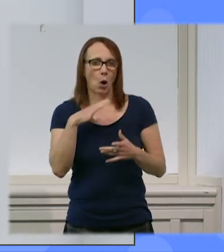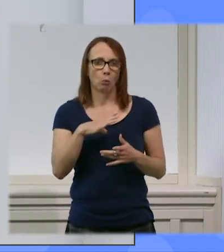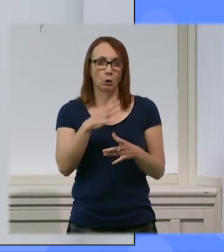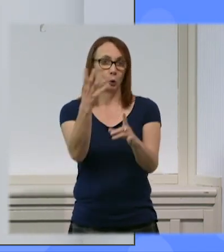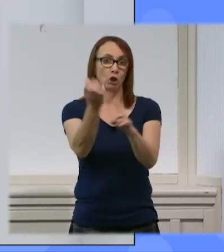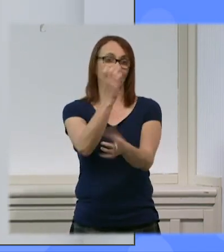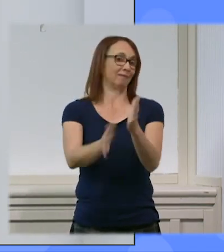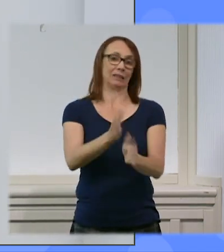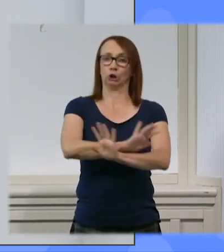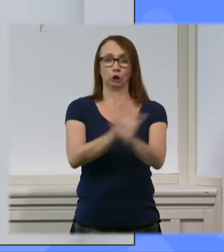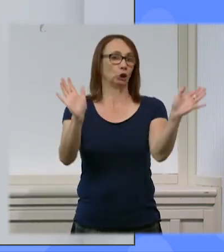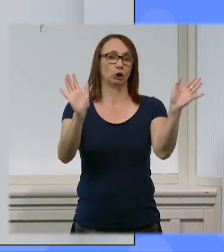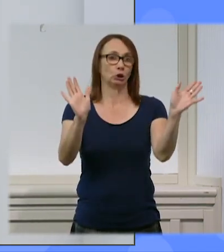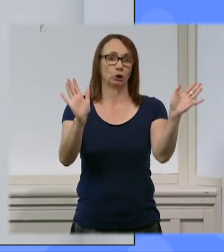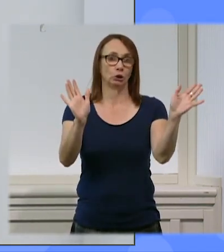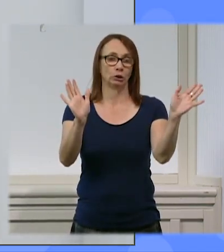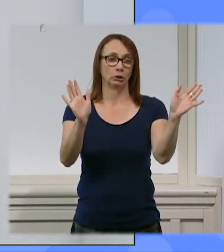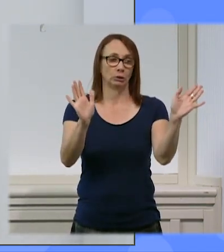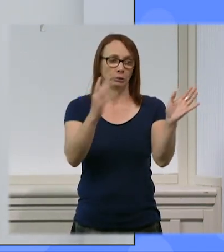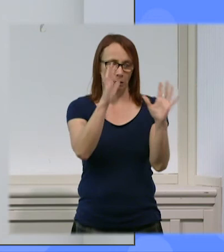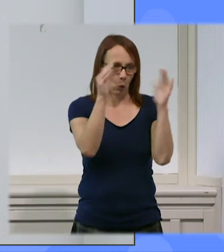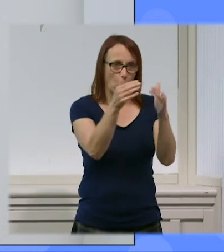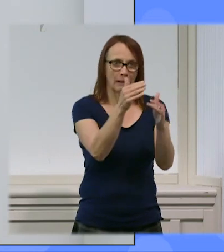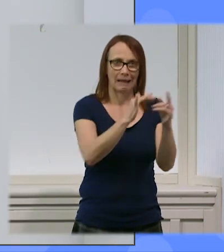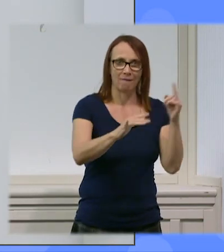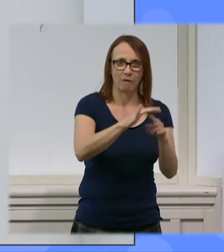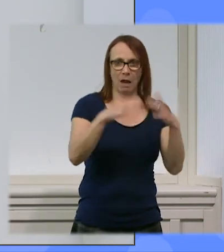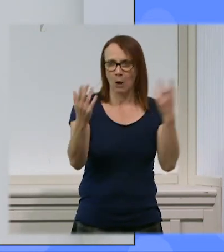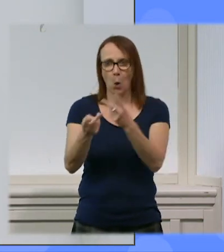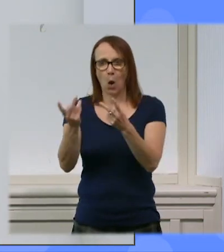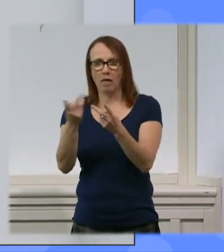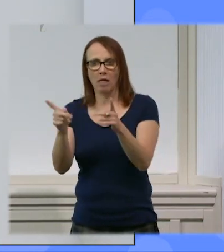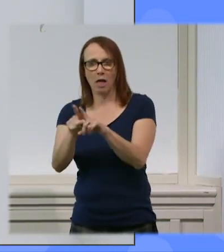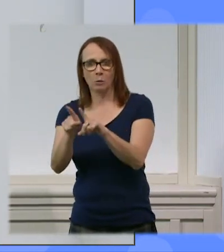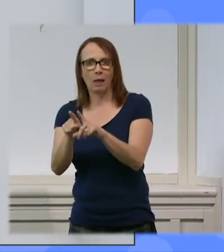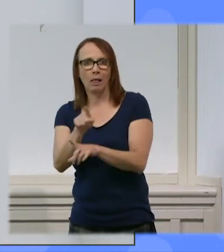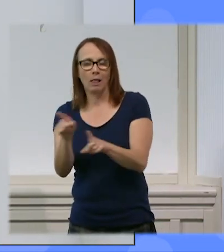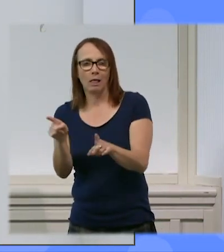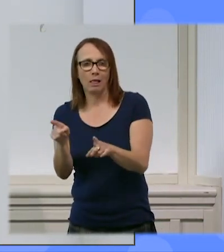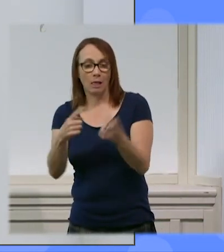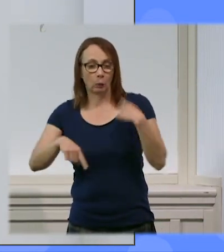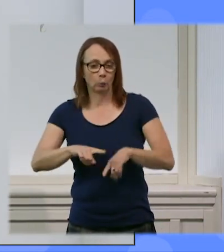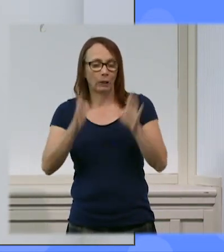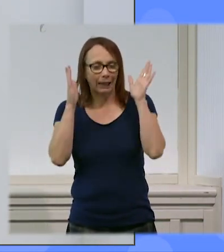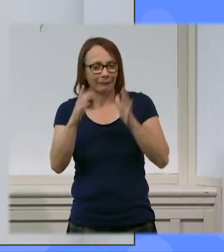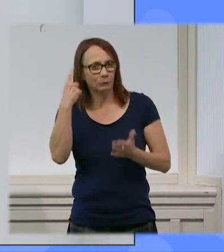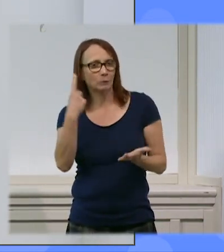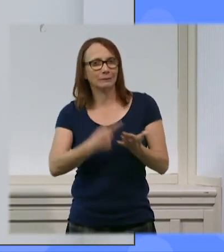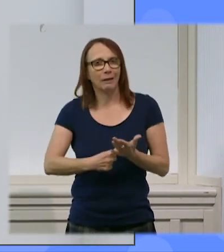the finer targets and worried about the environment and not other things and those are the choices that we need to make as a society as a country over the